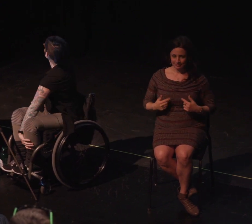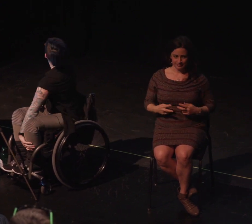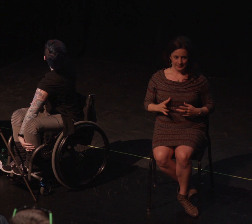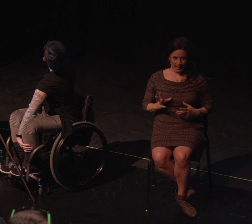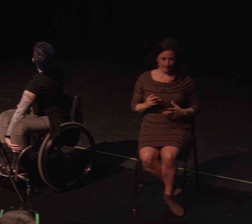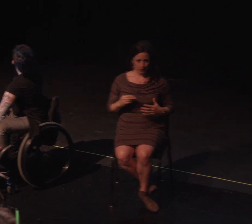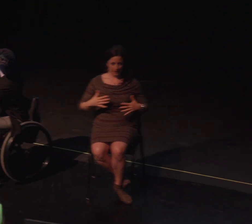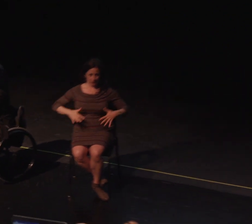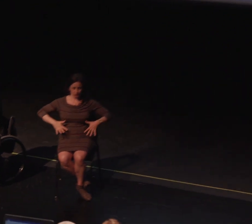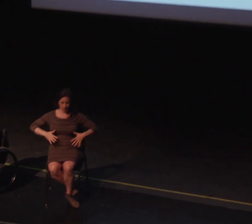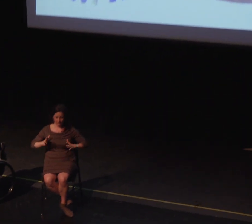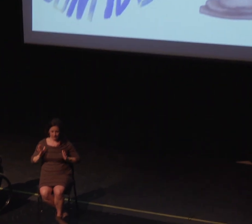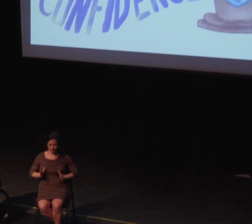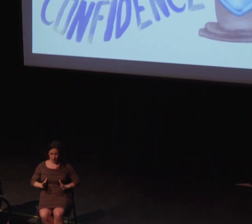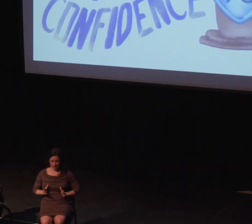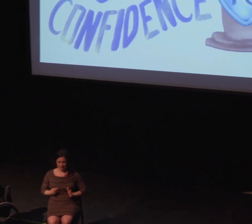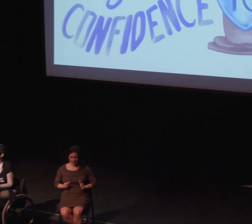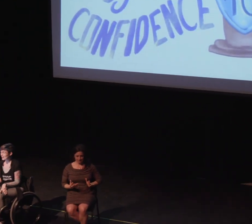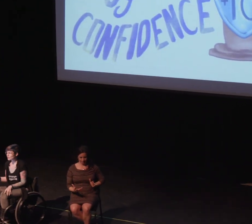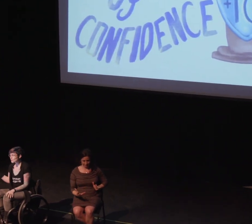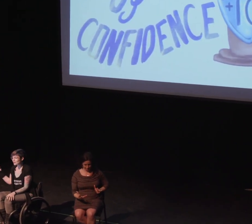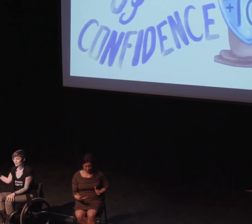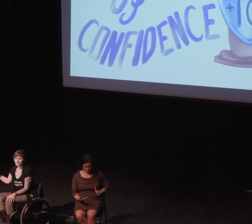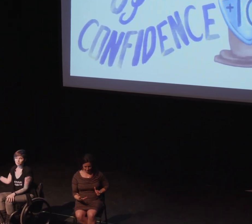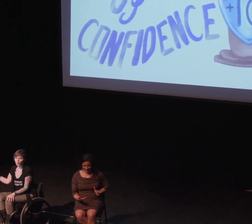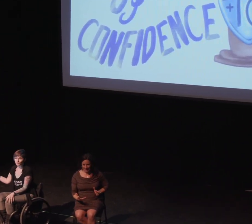Here is myself promotion for real this time.